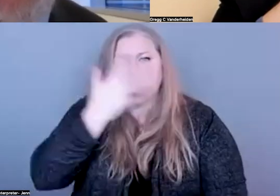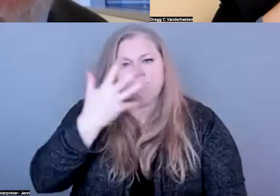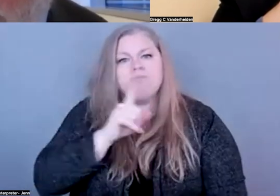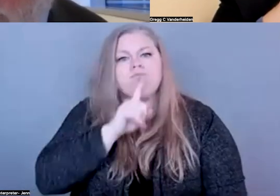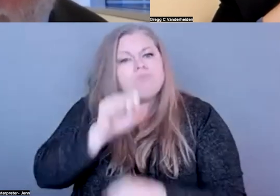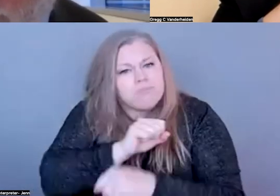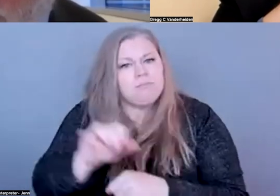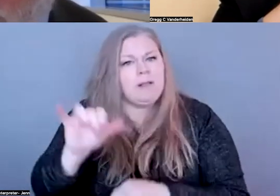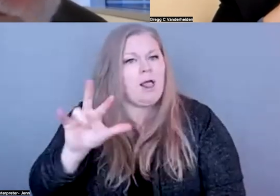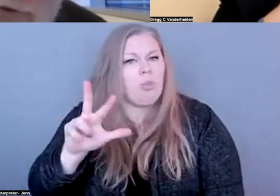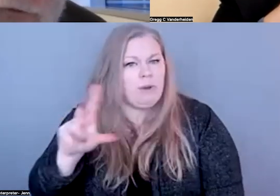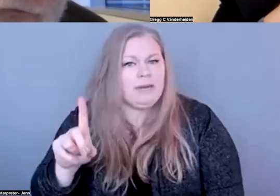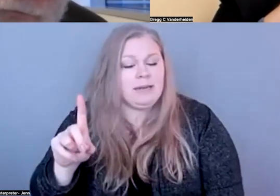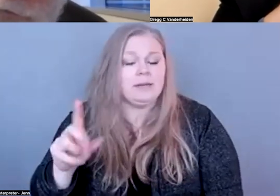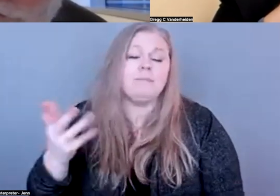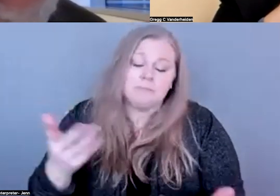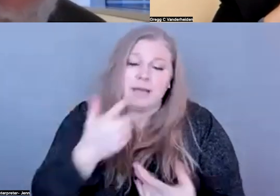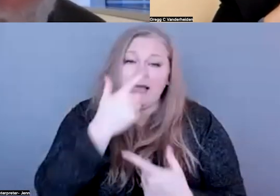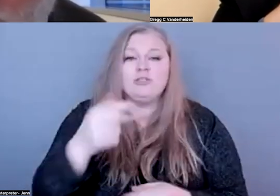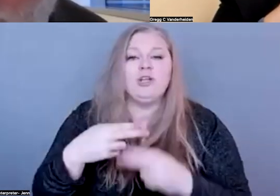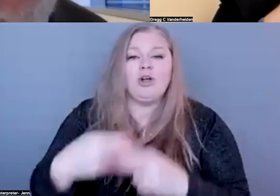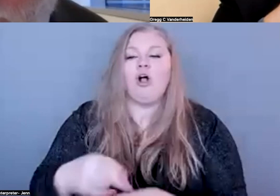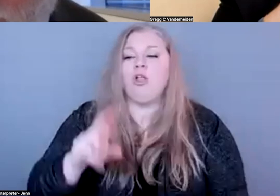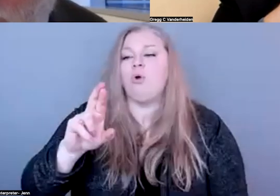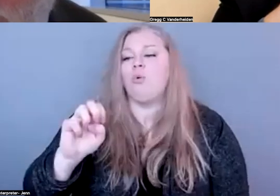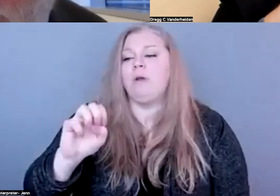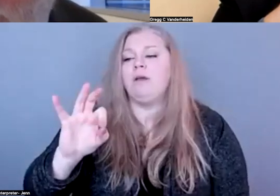interestingly enough, they call it "the refresh rate challenge." But interestingly